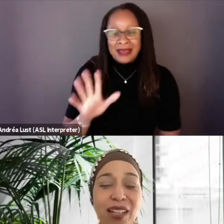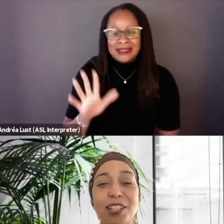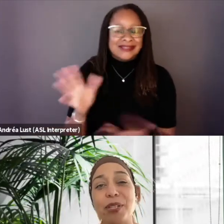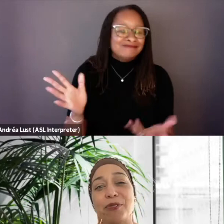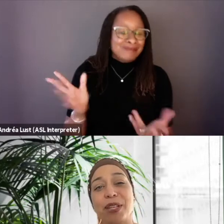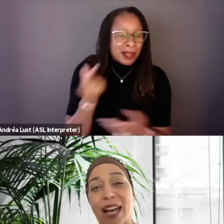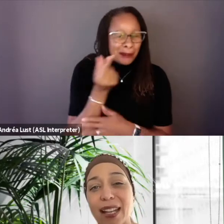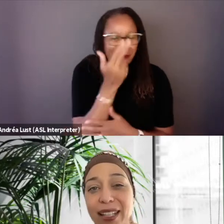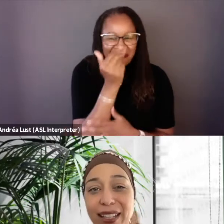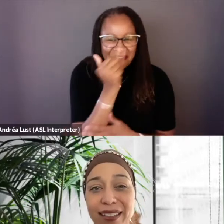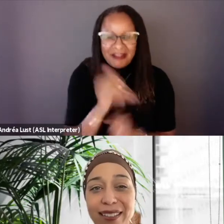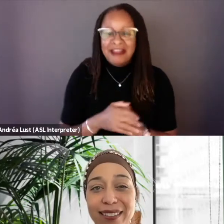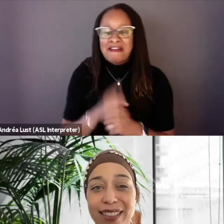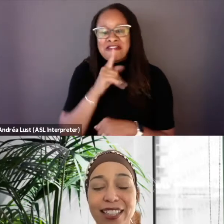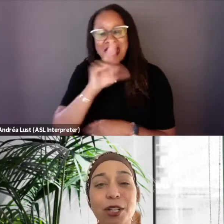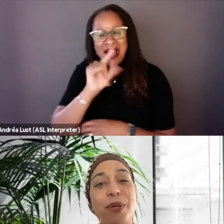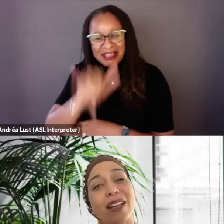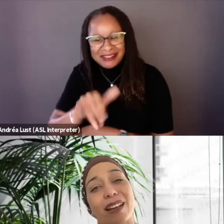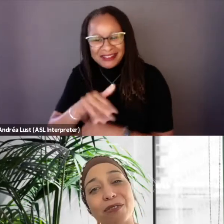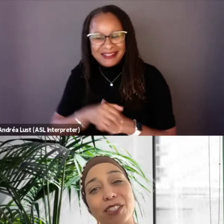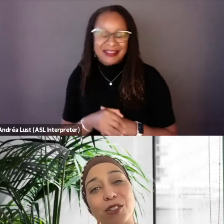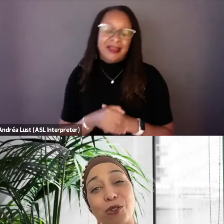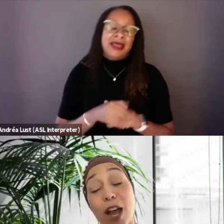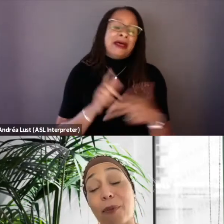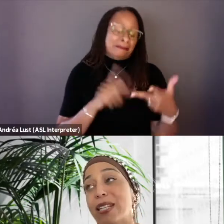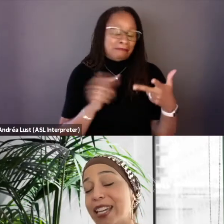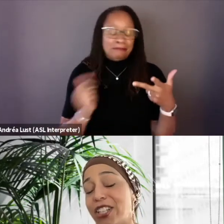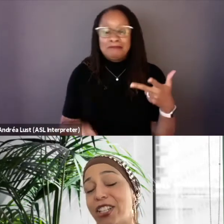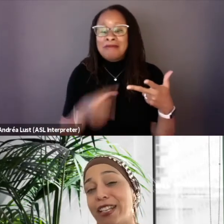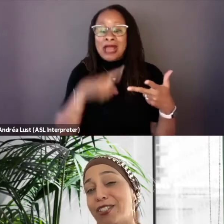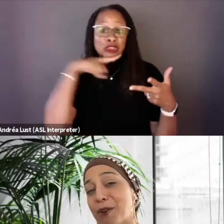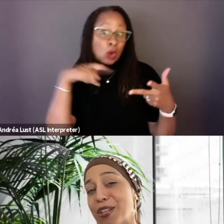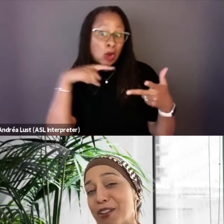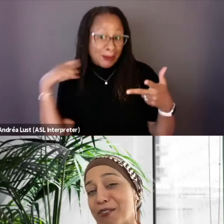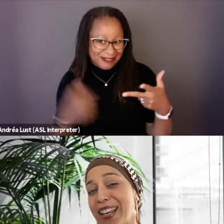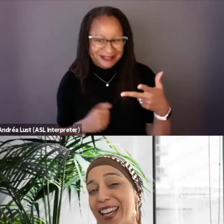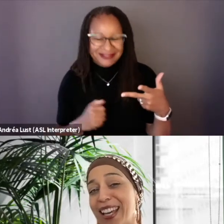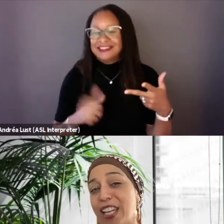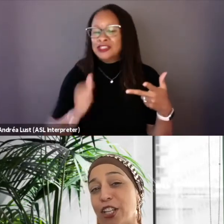a little bit of reality, a little bit of dramatization in terms of, you know,